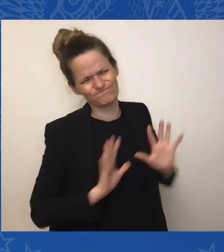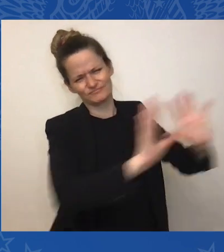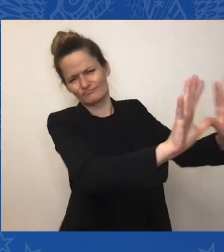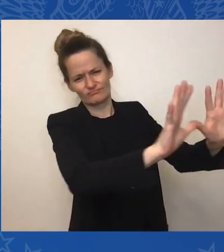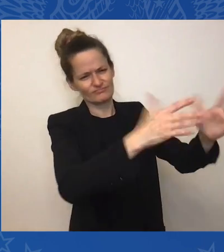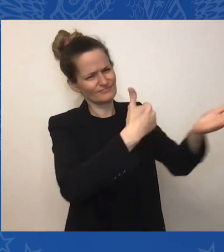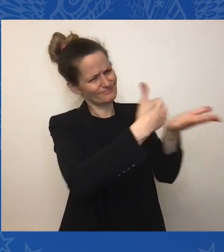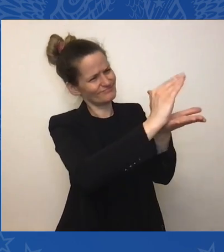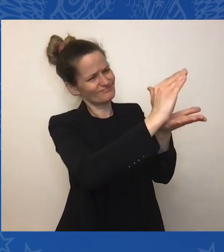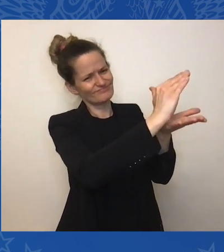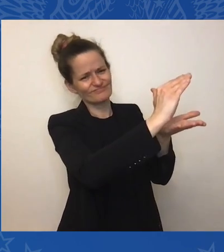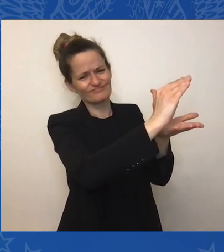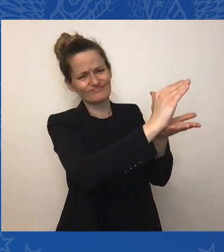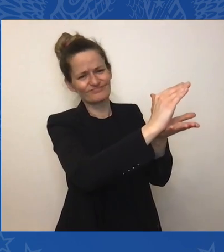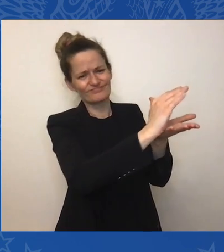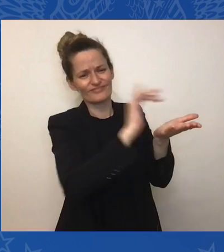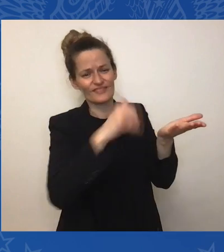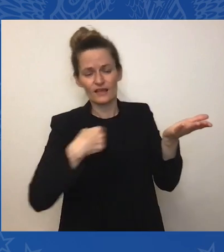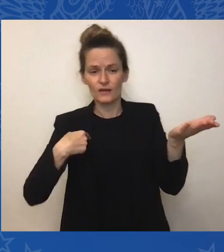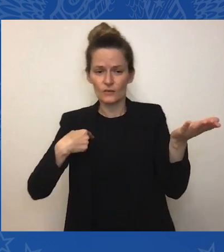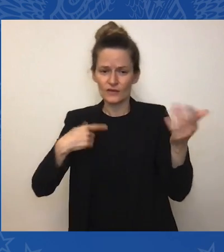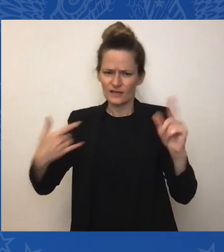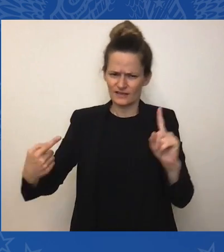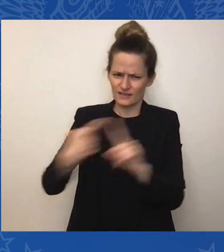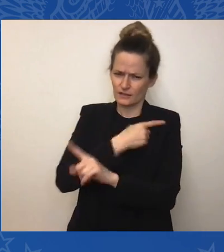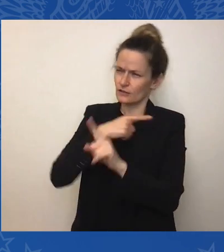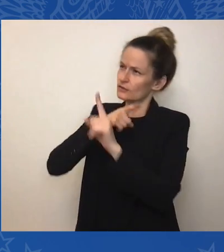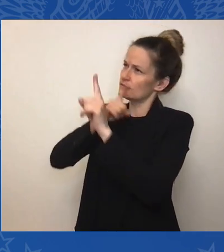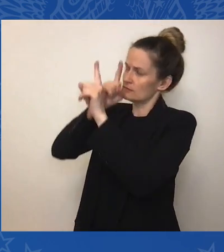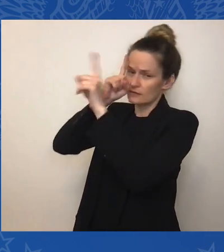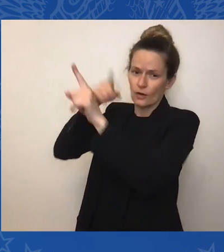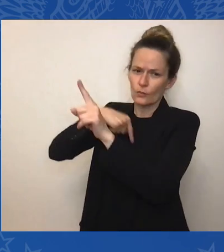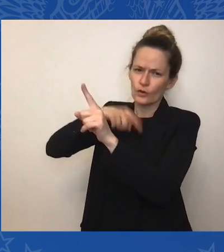in all these moments, we were driven, as we are today,